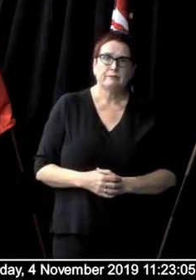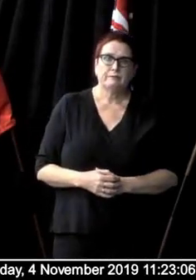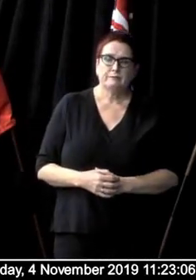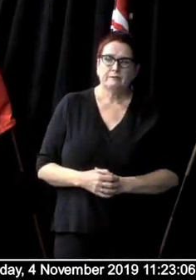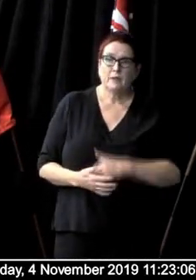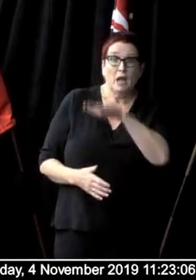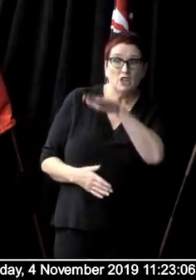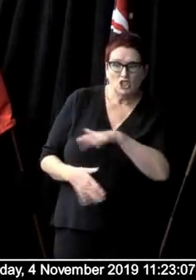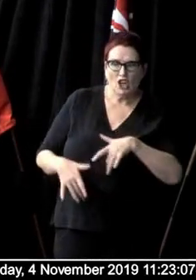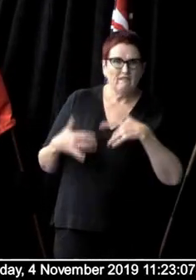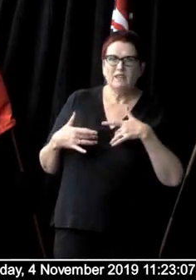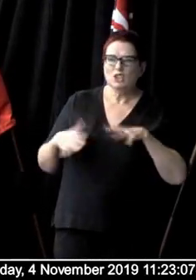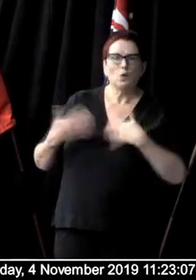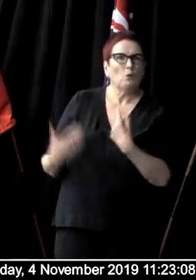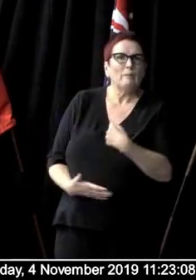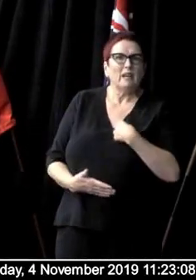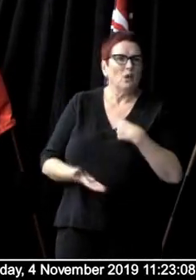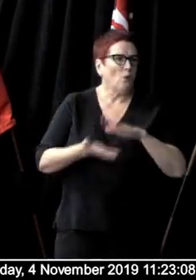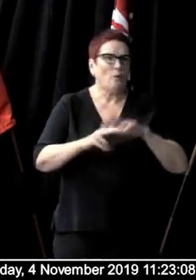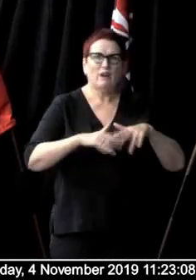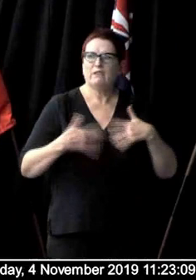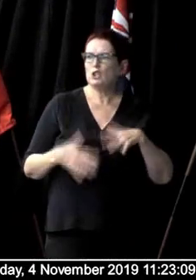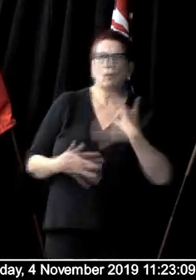being made to feel unwanted, and the use of suspensions;